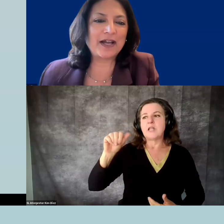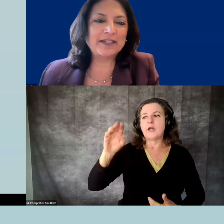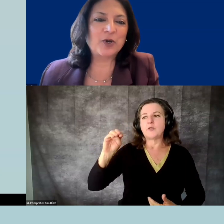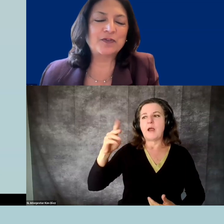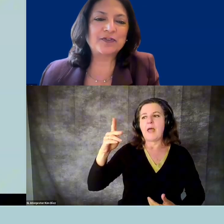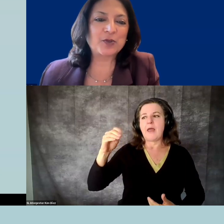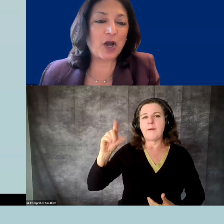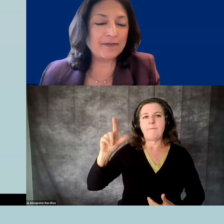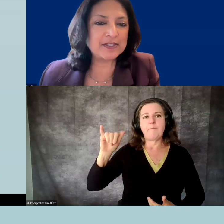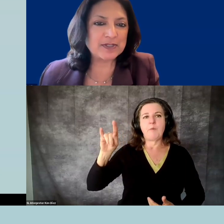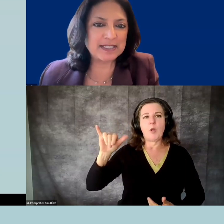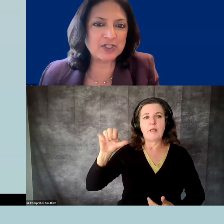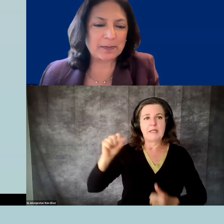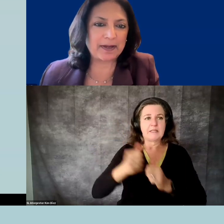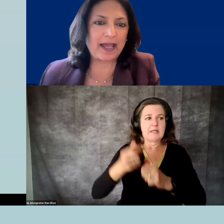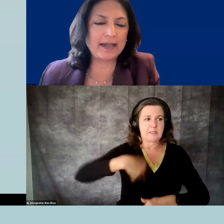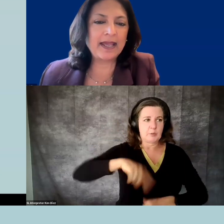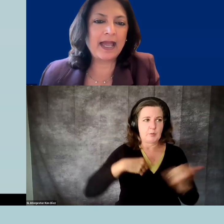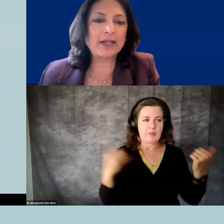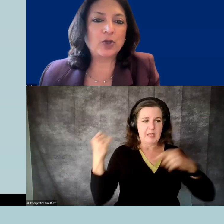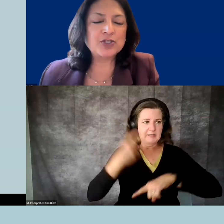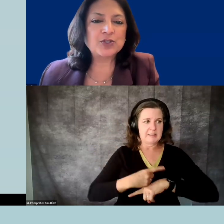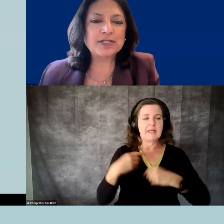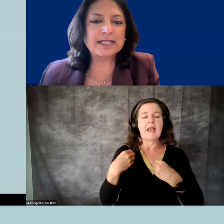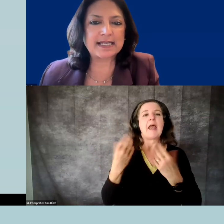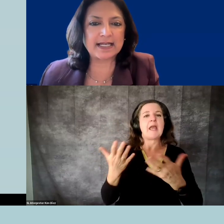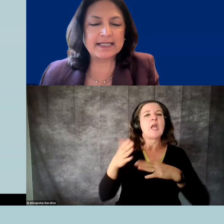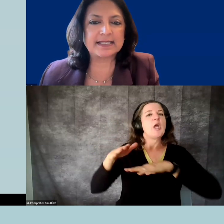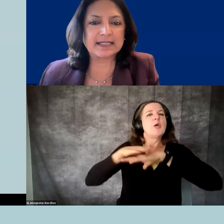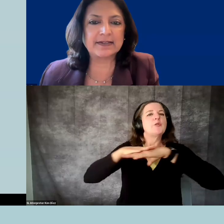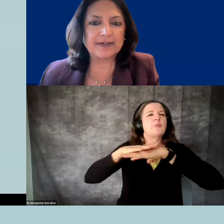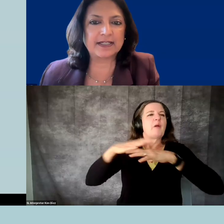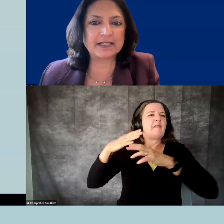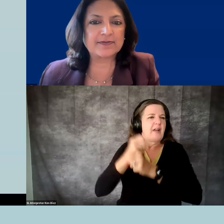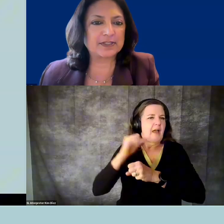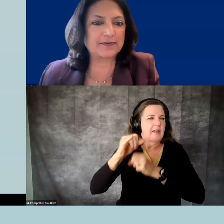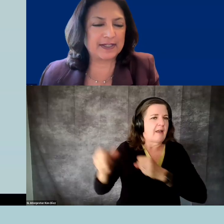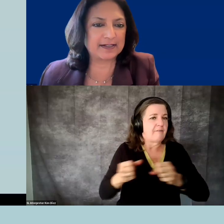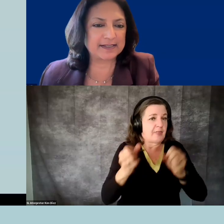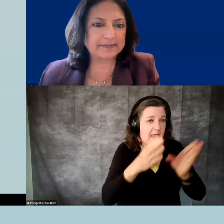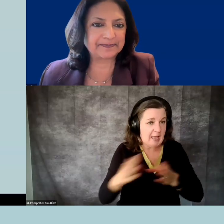provide an overview of the strategic plan and also to discuss its significance for the field.